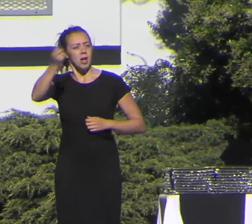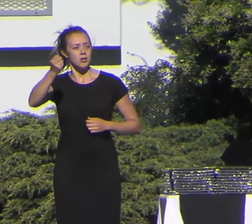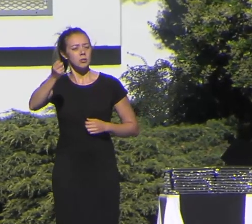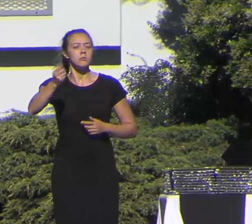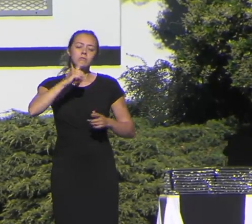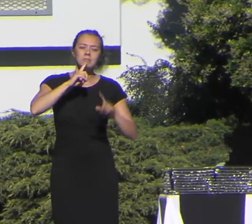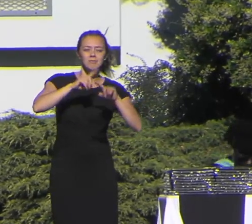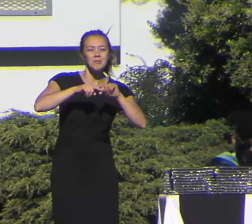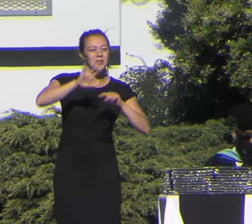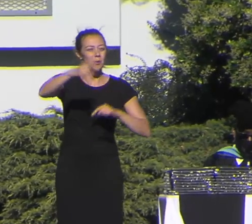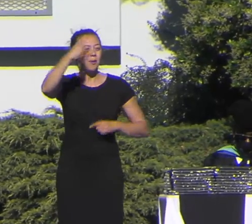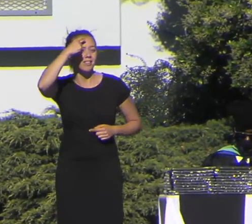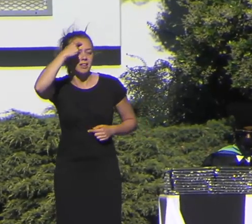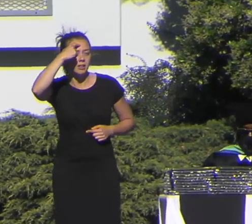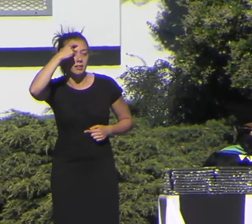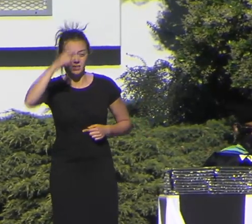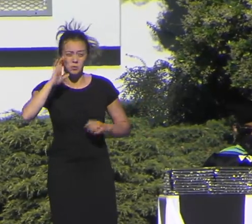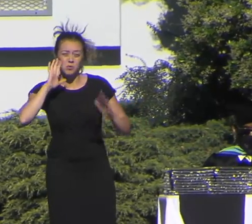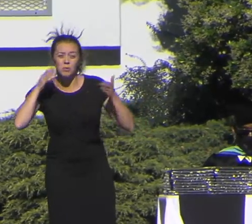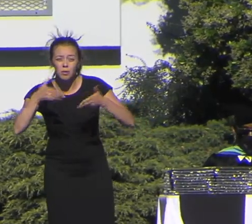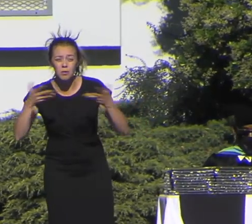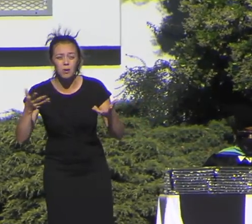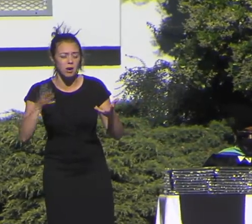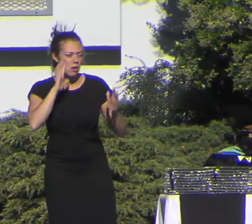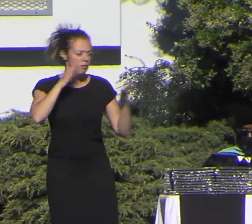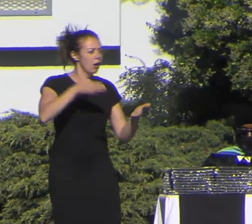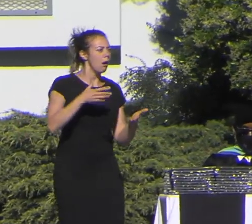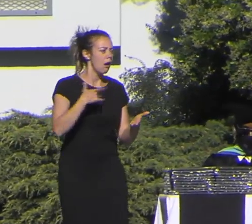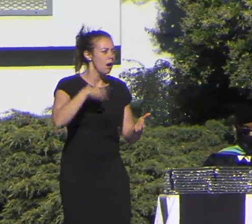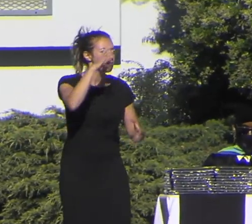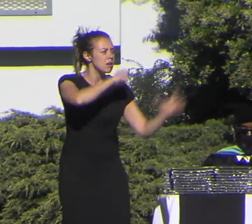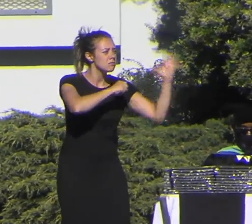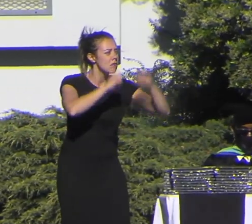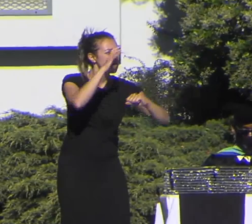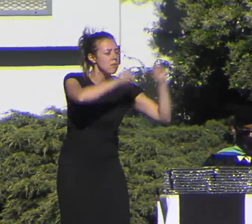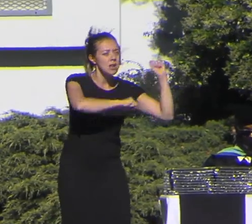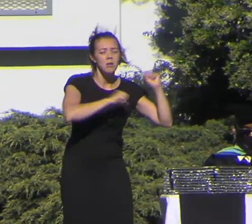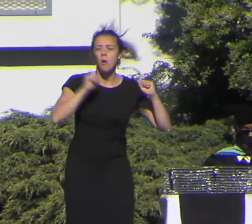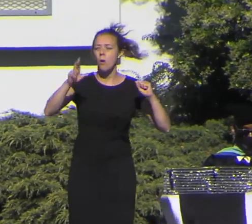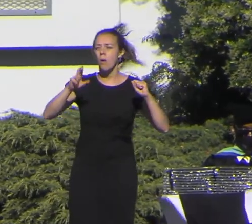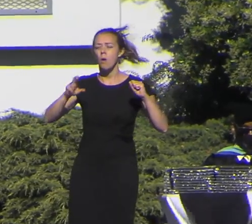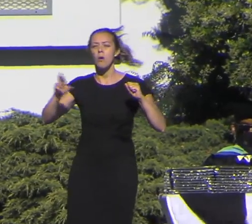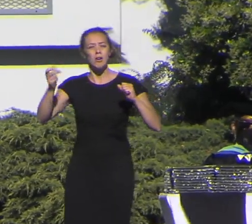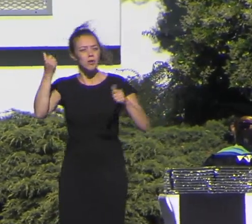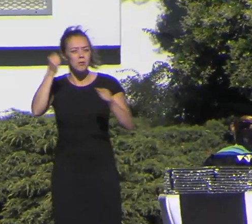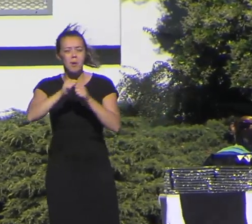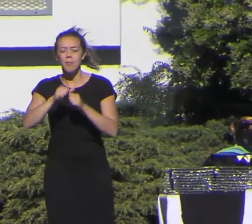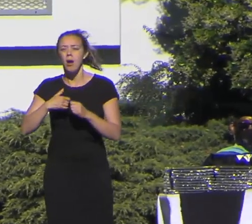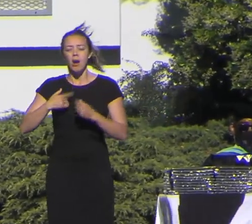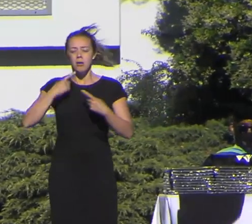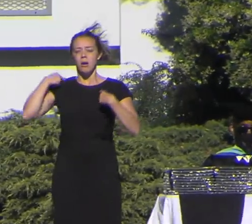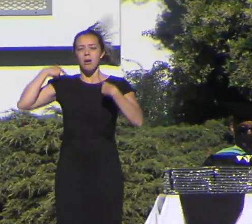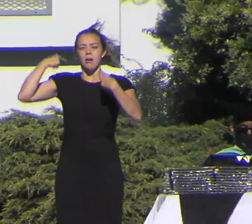Are you going to focus on the experiences that did not happen or are you going to remember the joy of getting to see a friend for the first time in months.